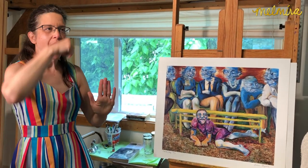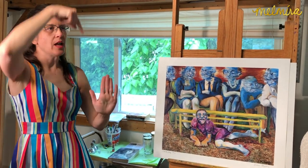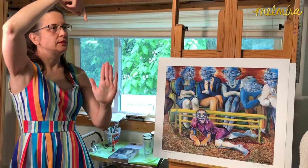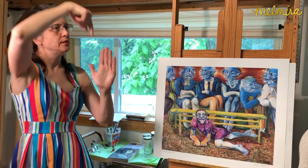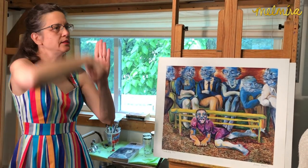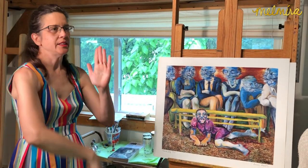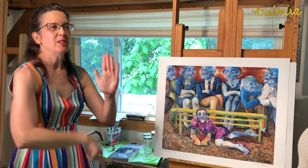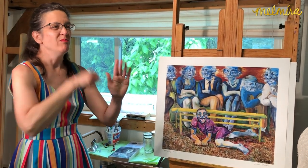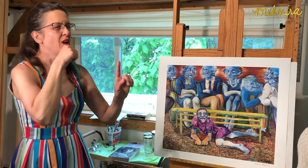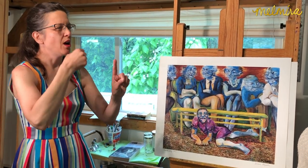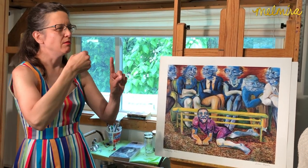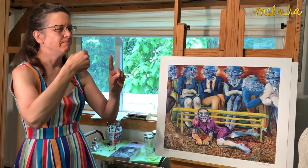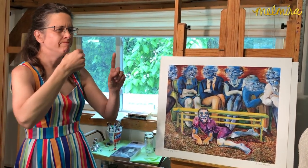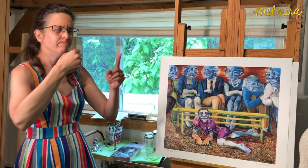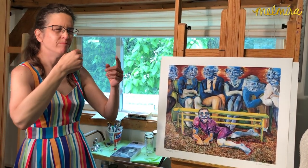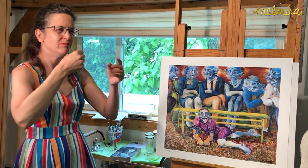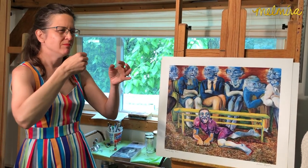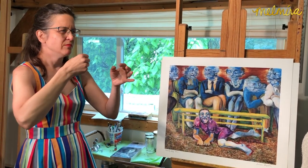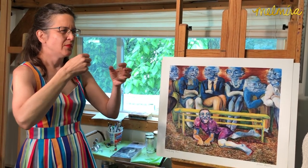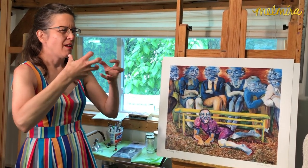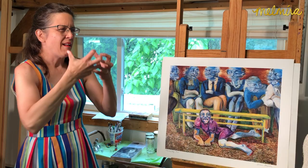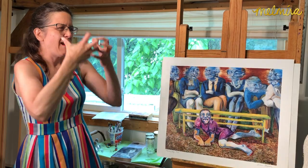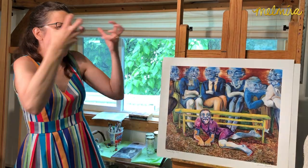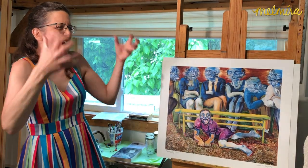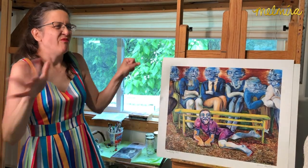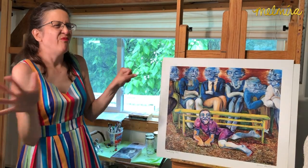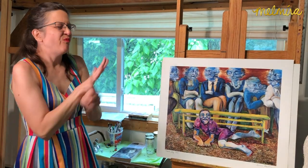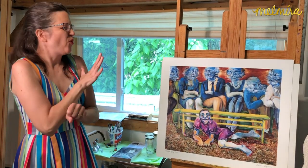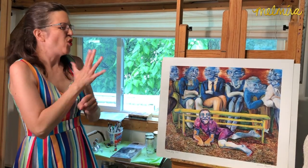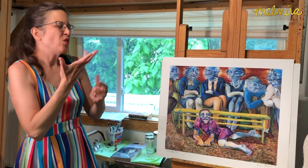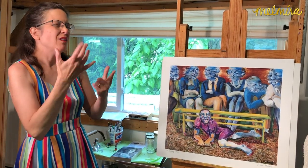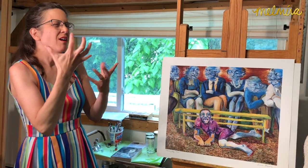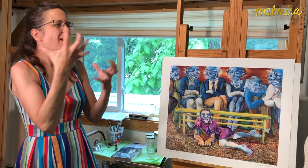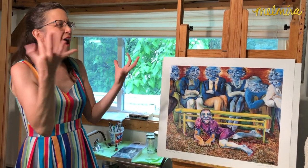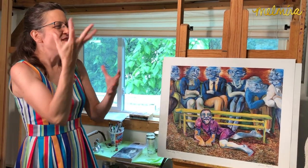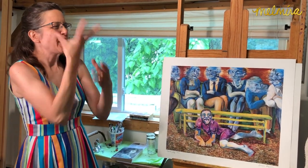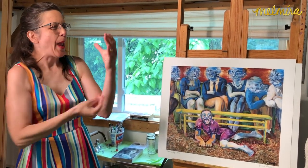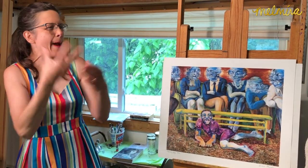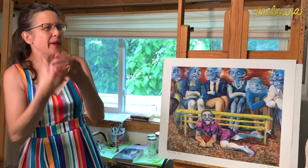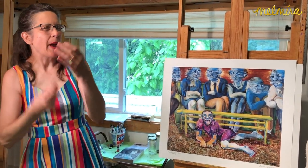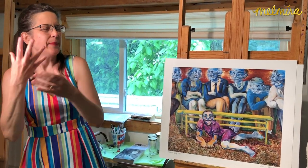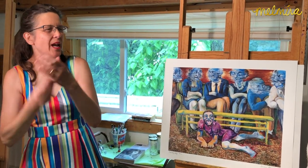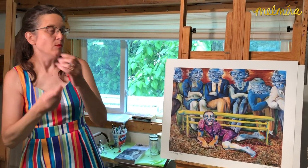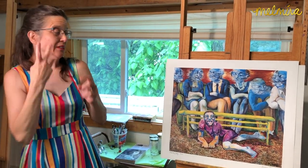Your relationship is superficial, not profound. A lot of pieces are missing or not being fulfilled.